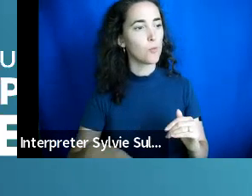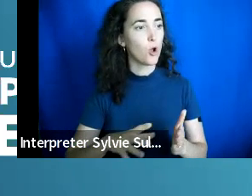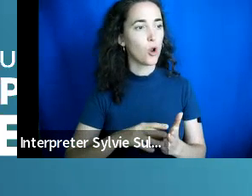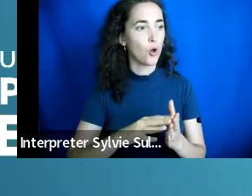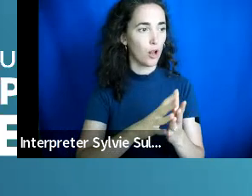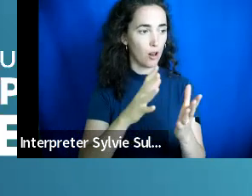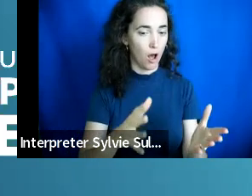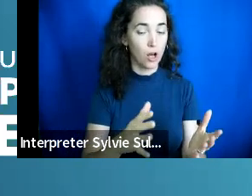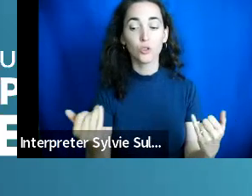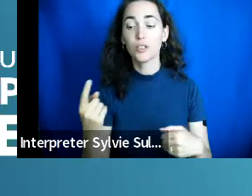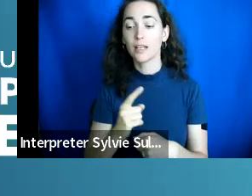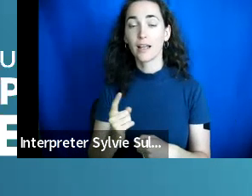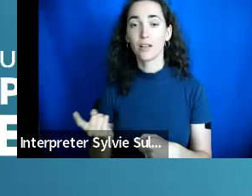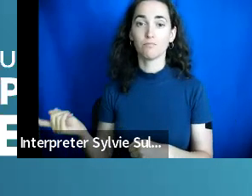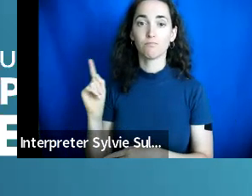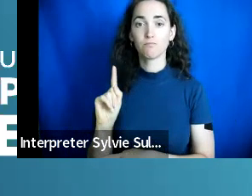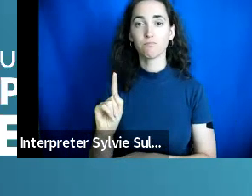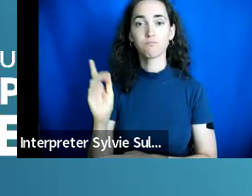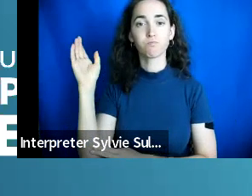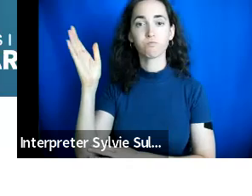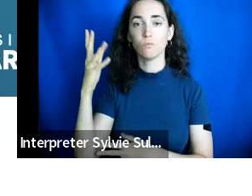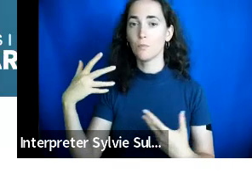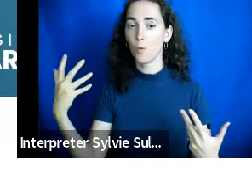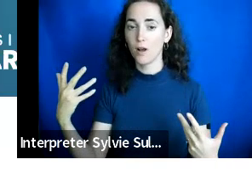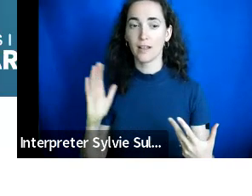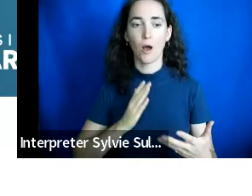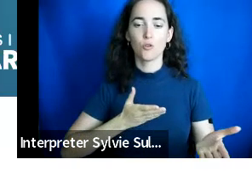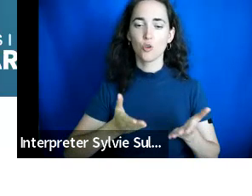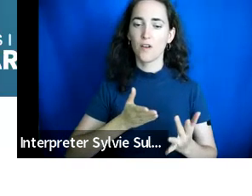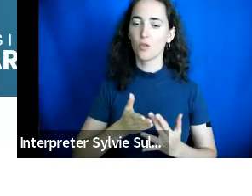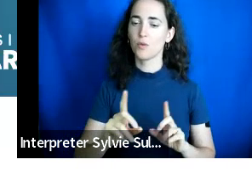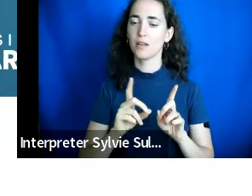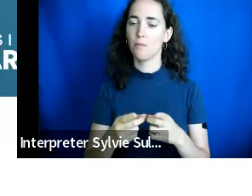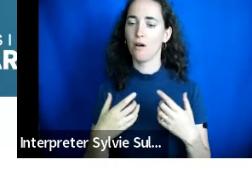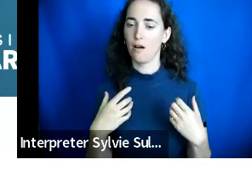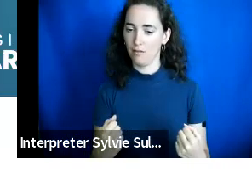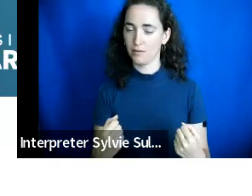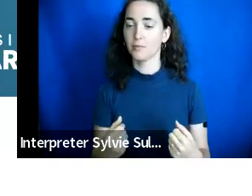We're here today to talk with You about the services that we offered through the Department of Health.